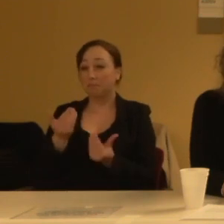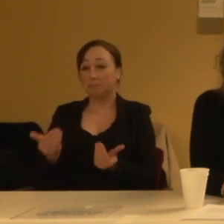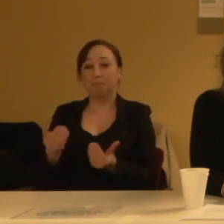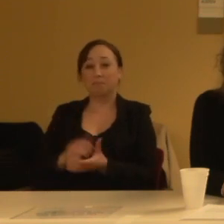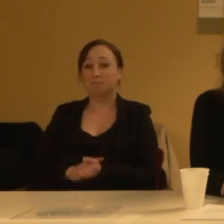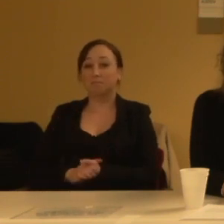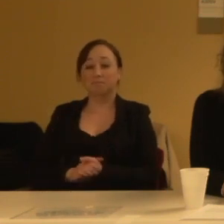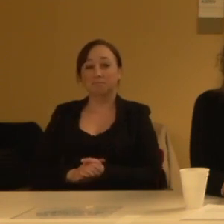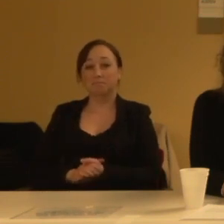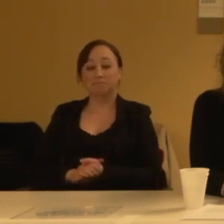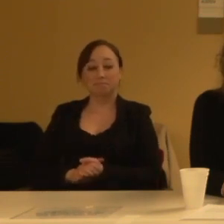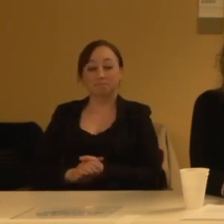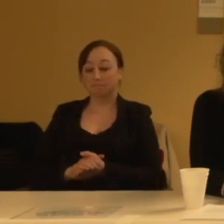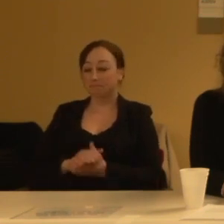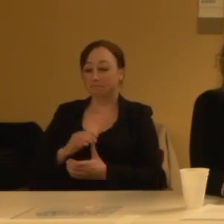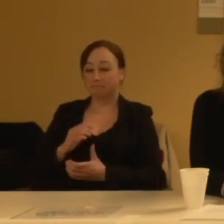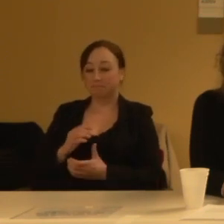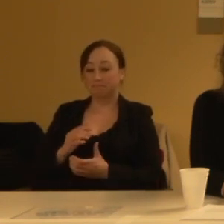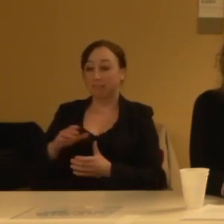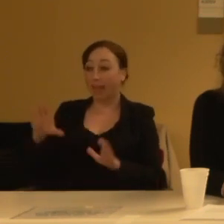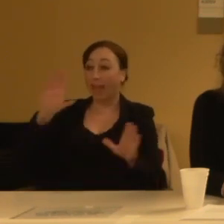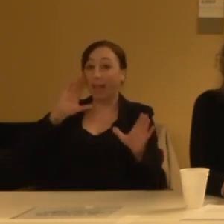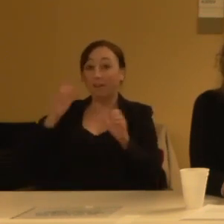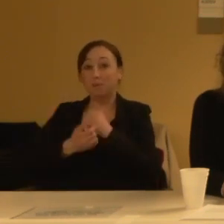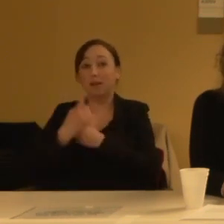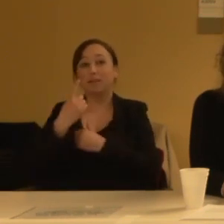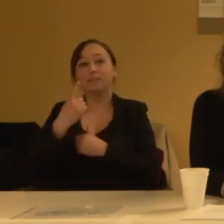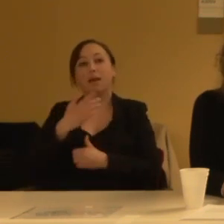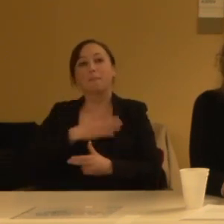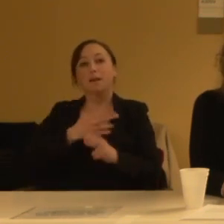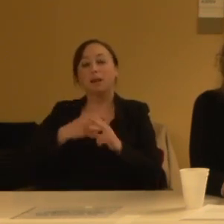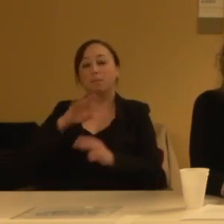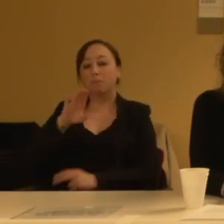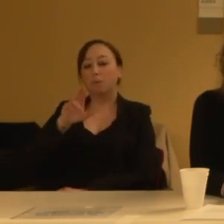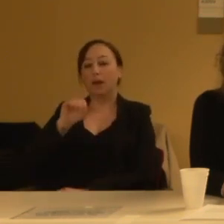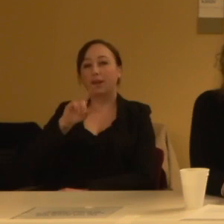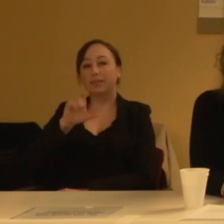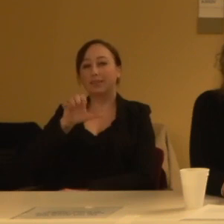All right, well then I'm... we're going this way. Let you introduce yourself. Hey everyone, I'm Bradley Michalakis.